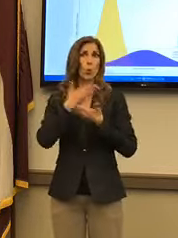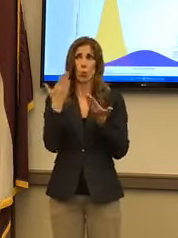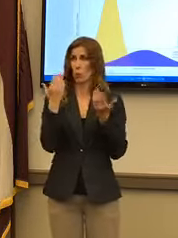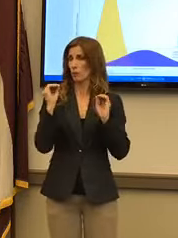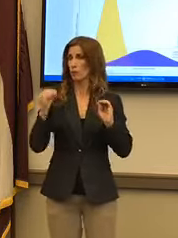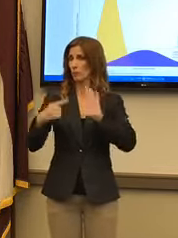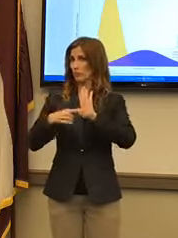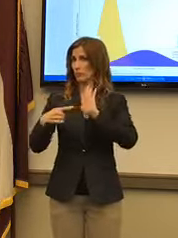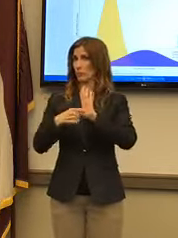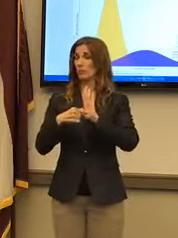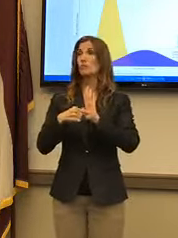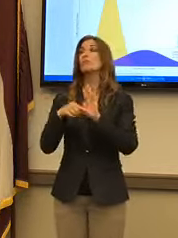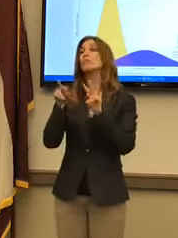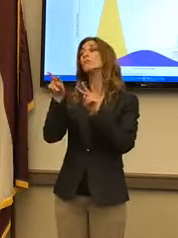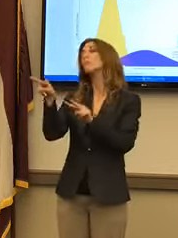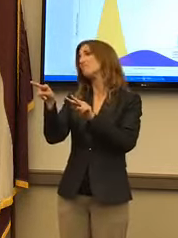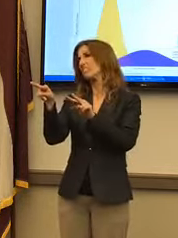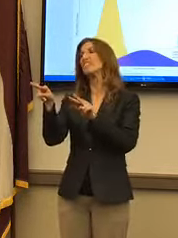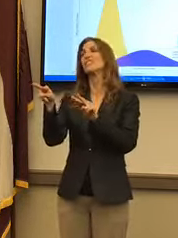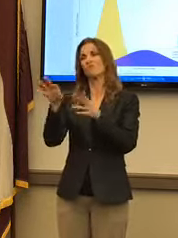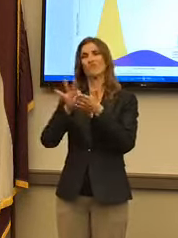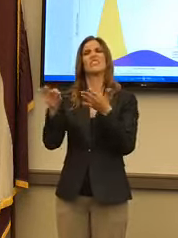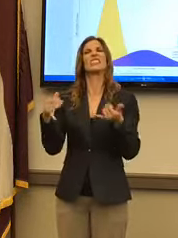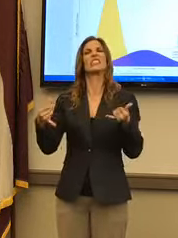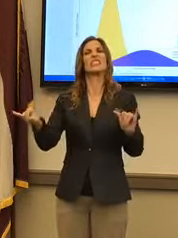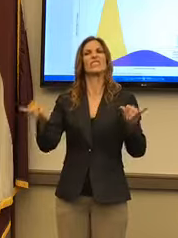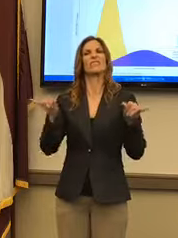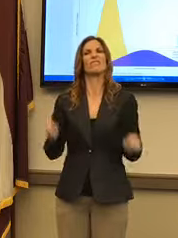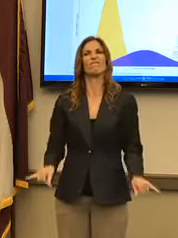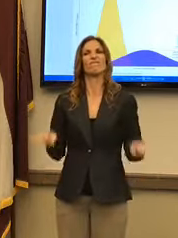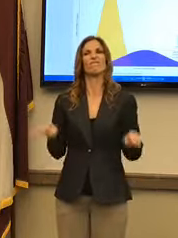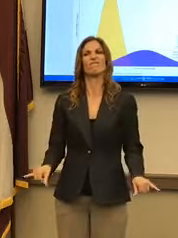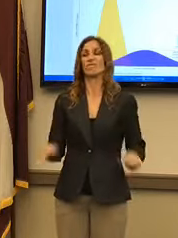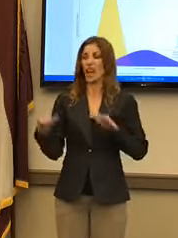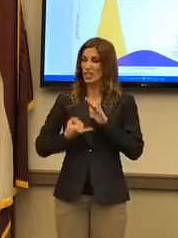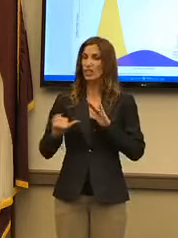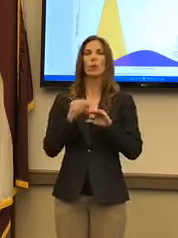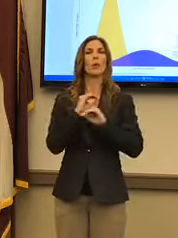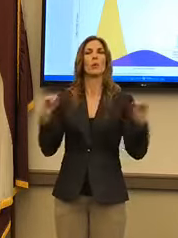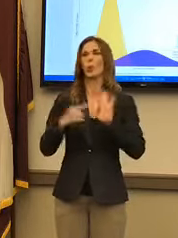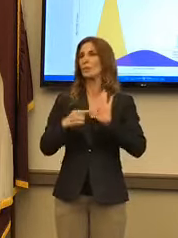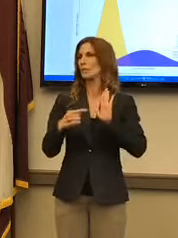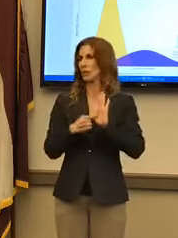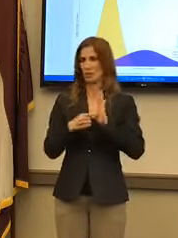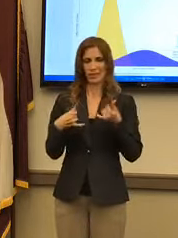of this morning remain asymptomatic and in isolation I mentioned earlier that we